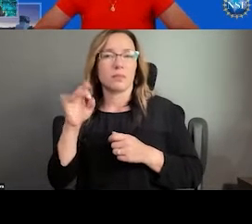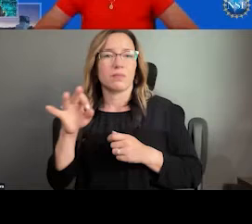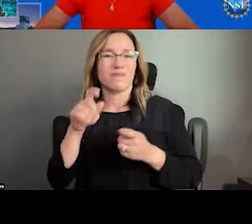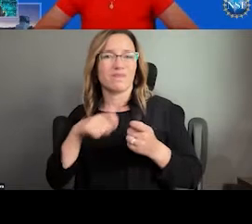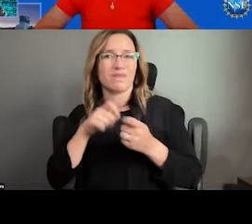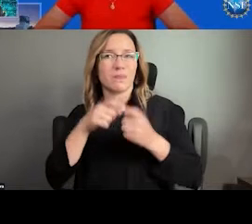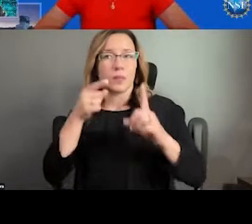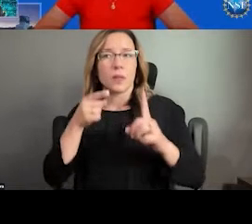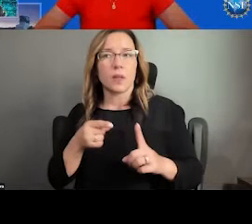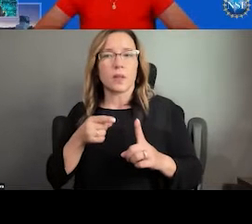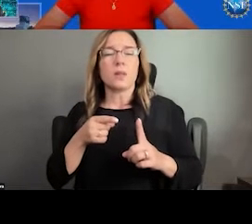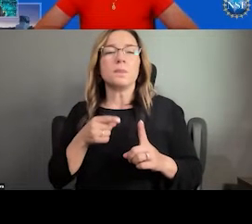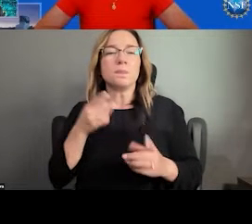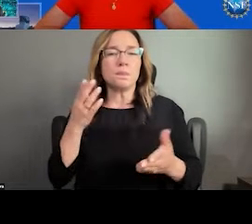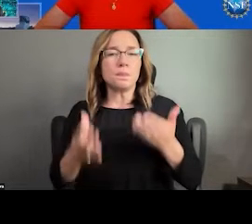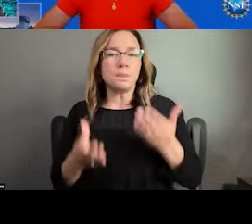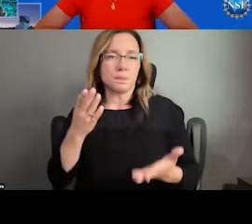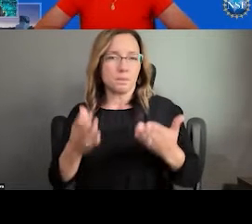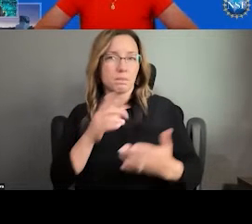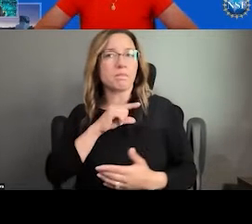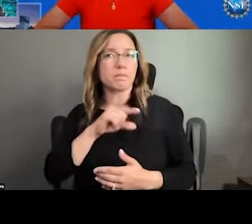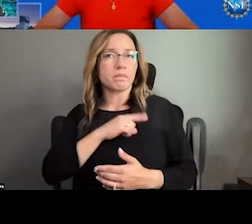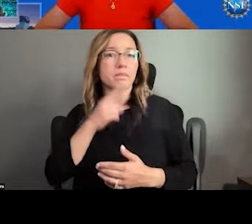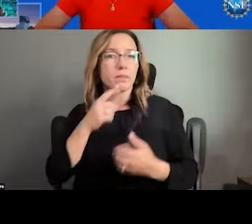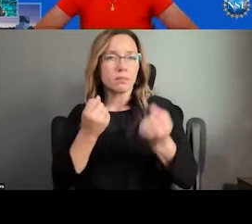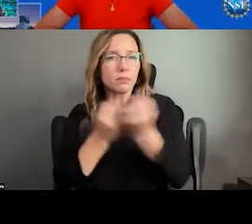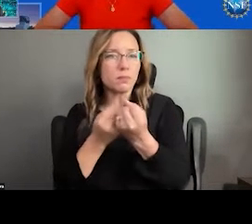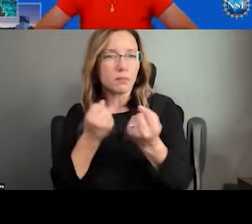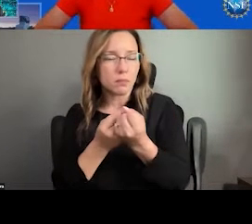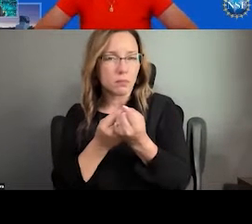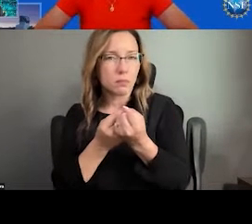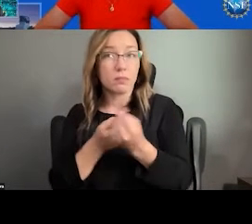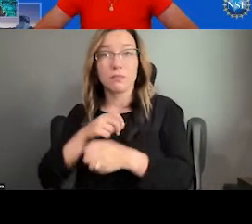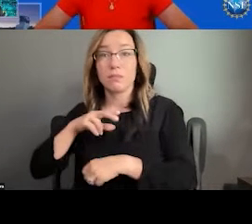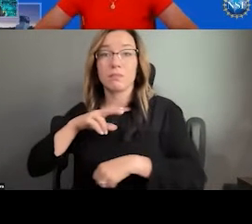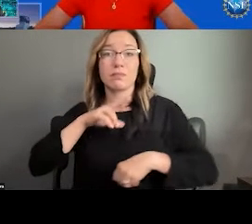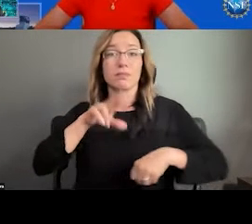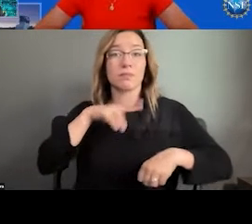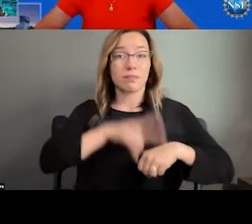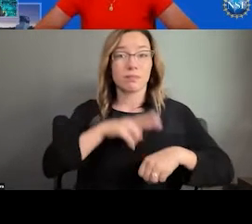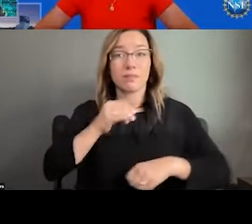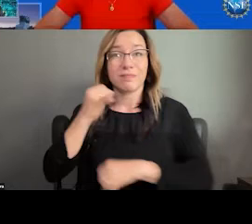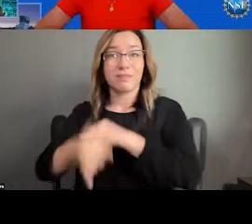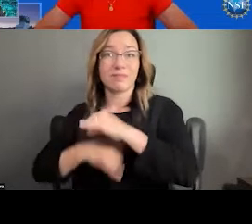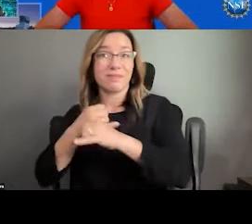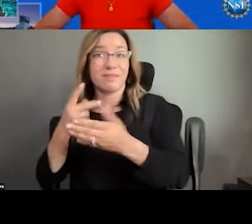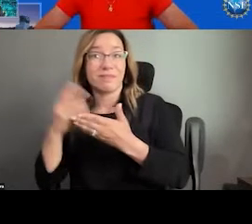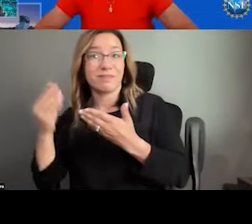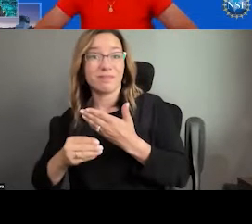maybe eligible for support. National and international programs. The foundation may fund research and